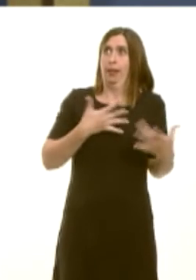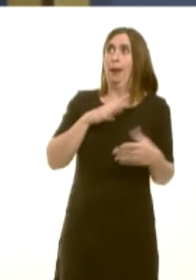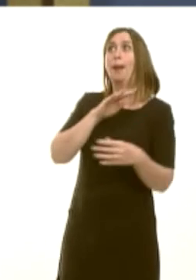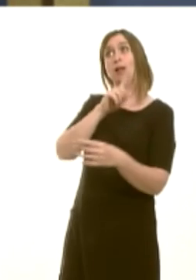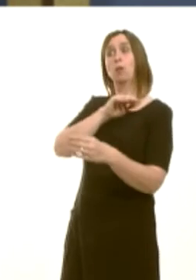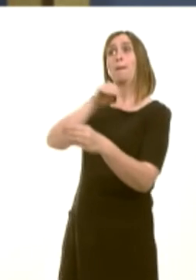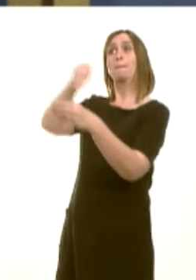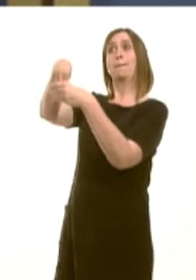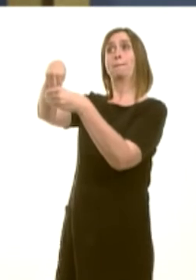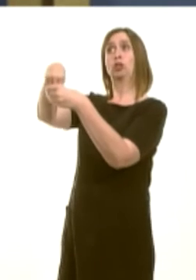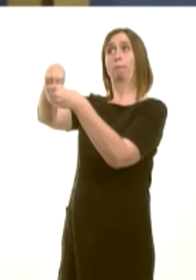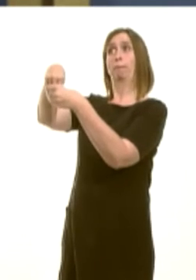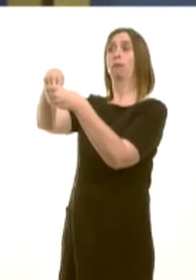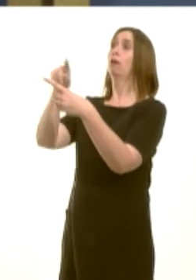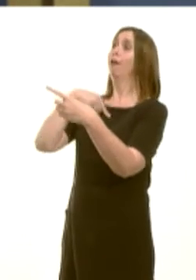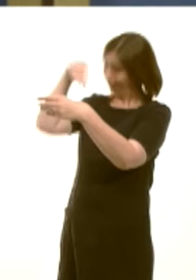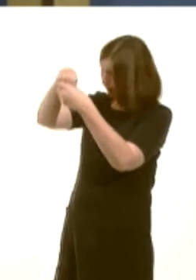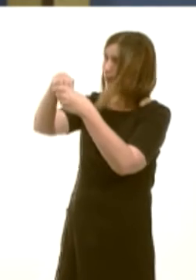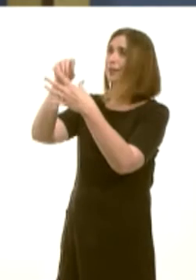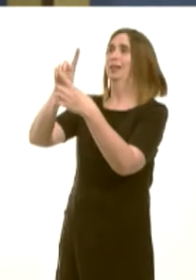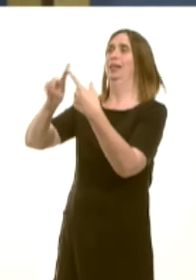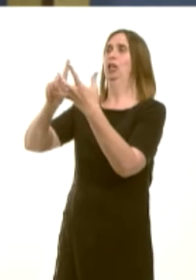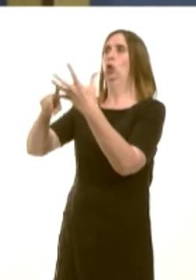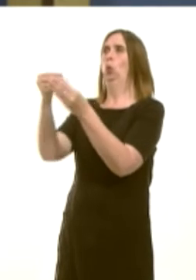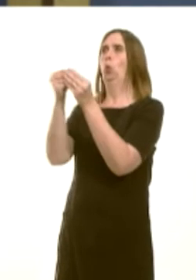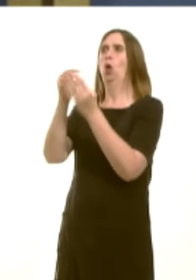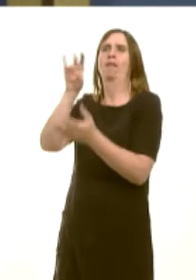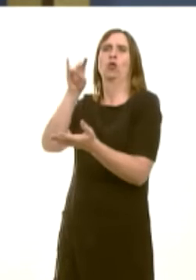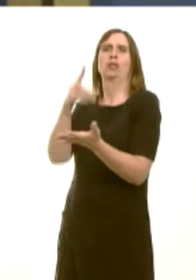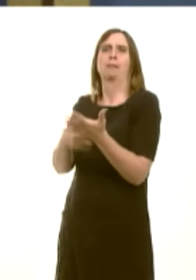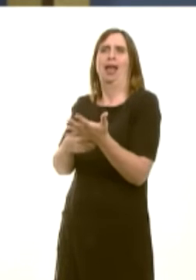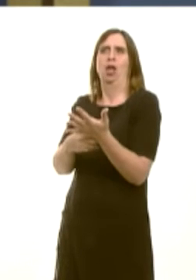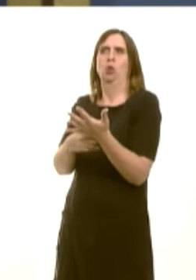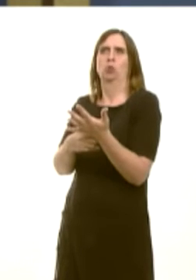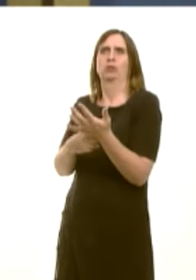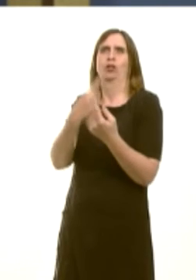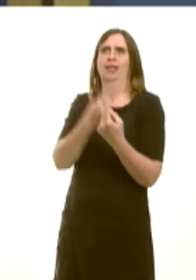£40 per capita for everyone in Wales, through the direct support that we receive as well